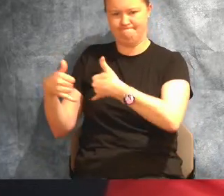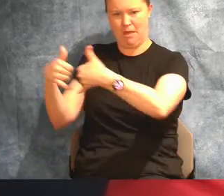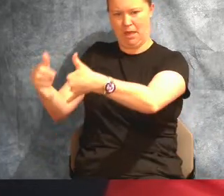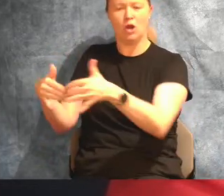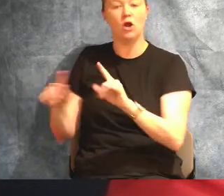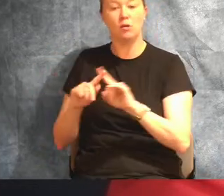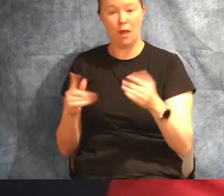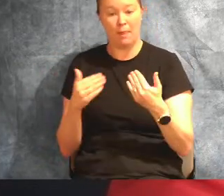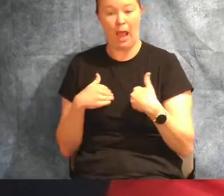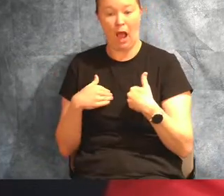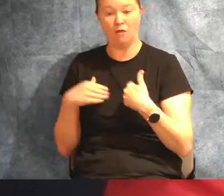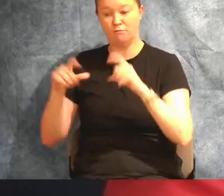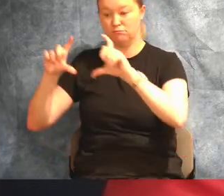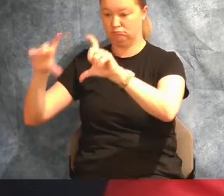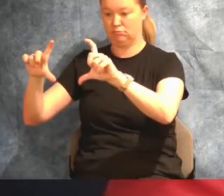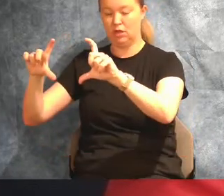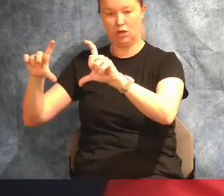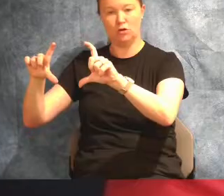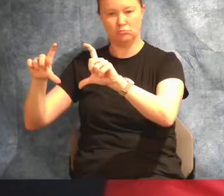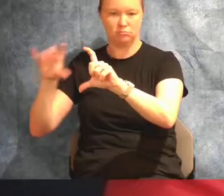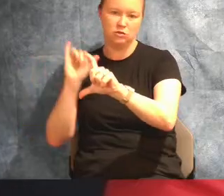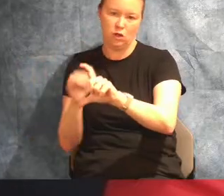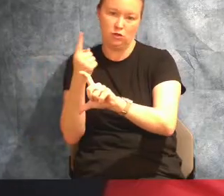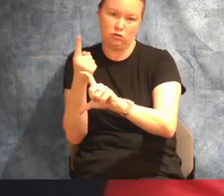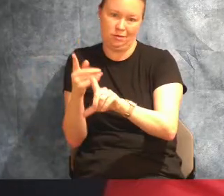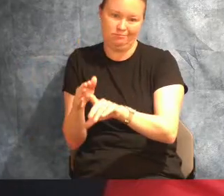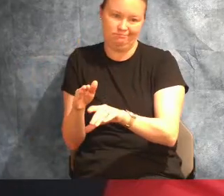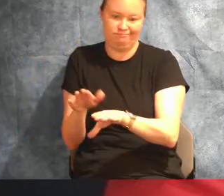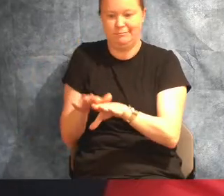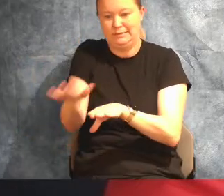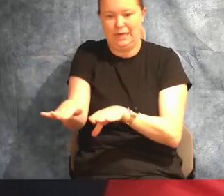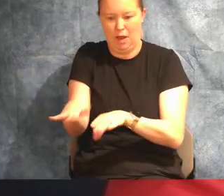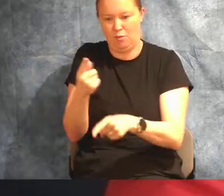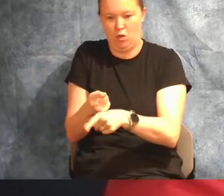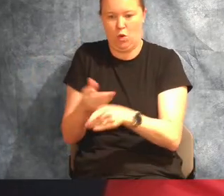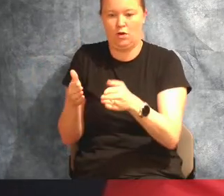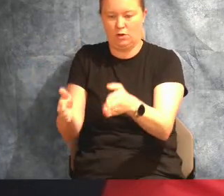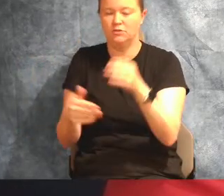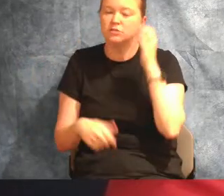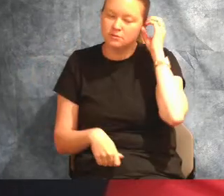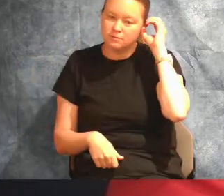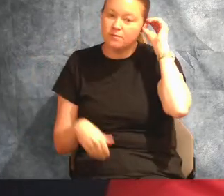but they do have a placard. So, that's one step in the right direction. And hopefully they'll be